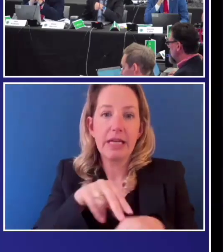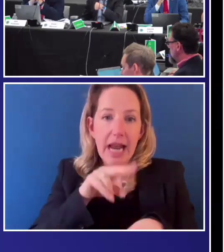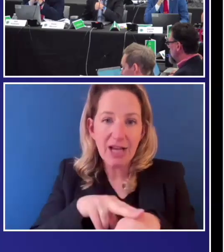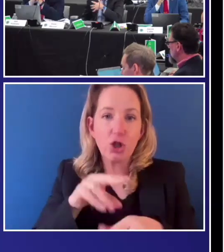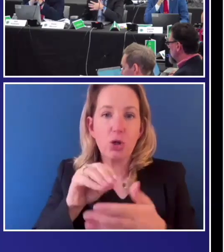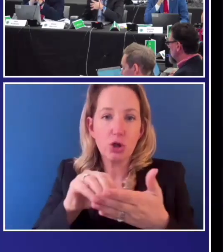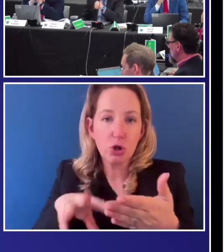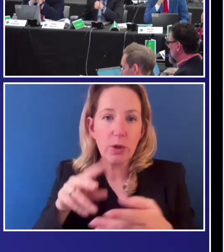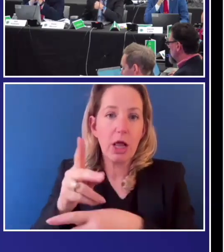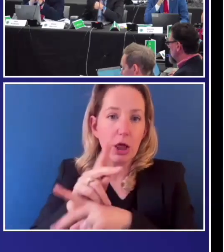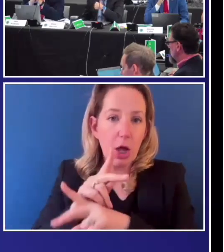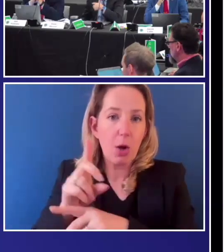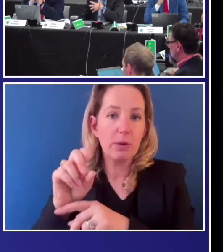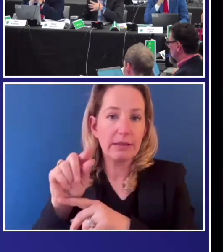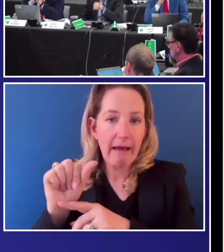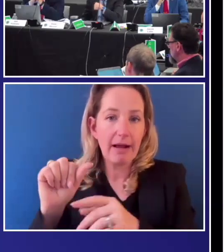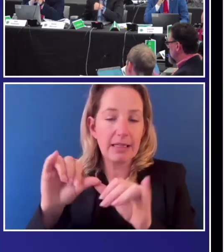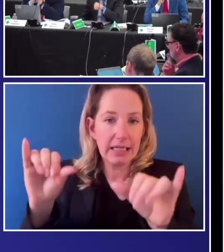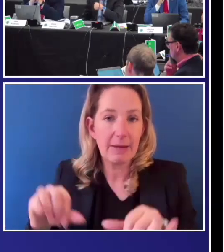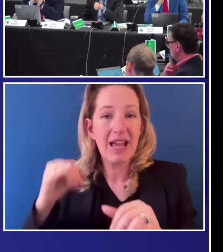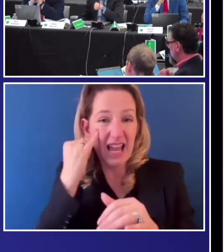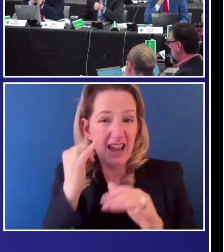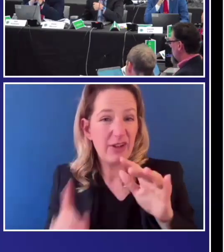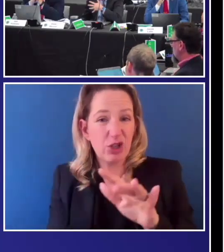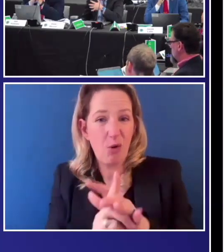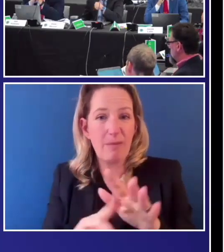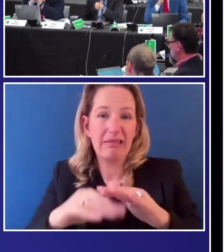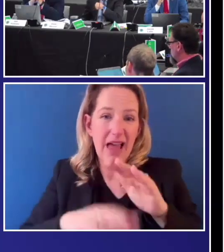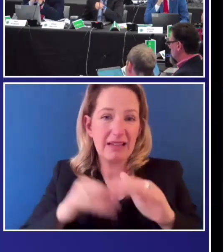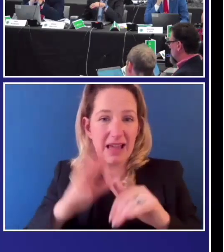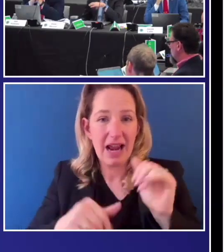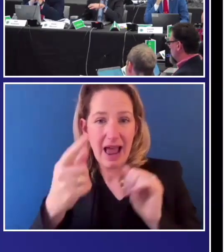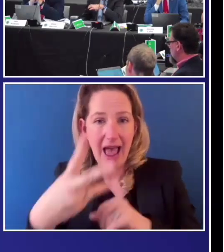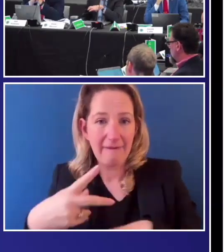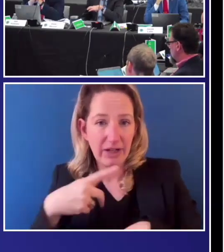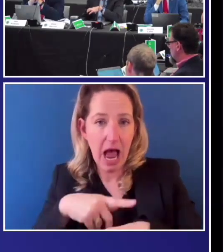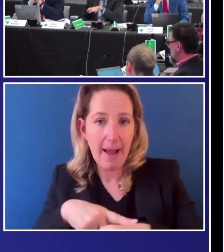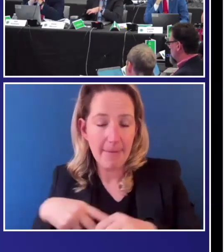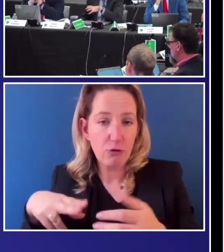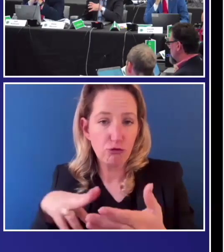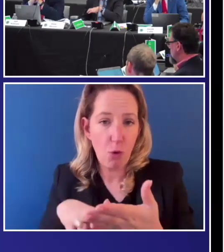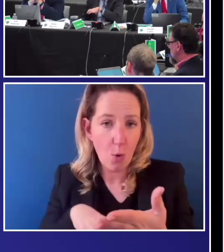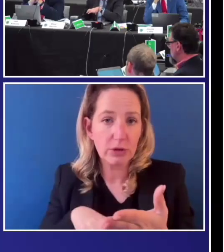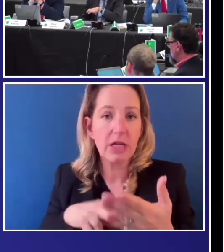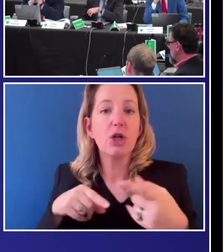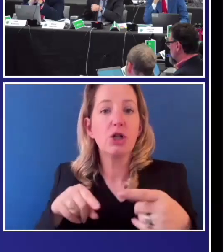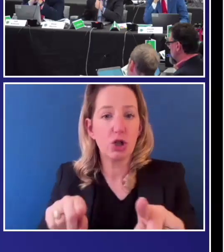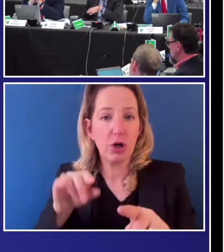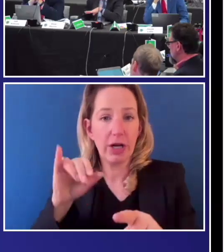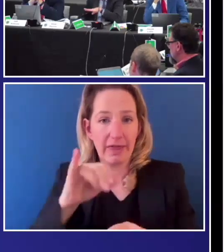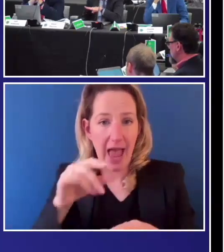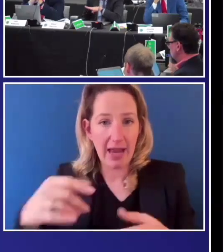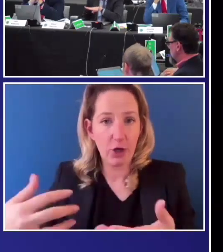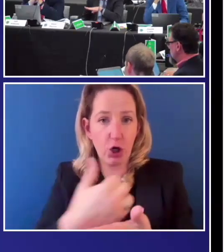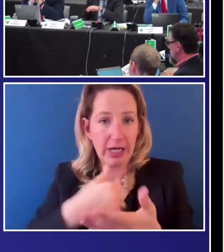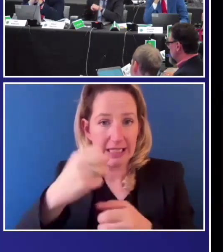So if they show up as less than half-time enrolled, they would -- at the time of the earning -- in the earnings year, they would be exempted.